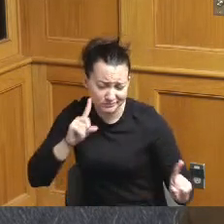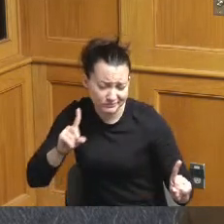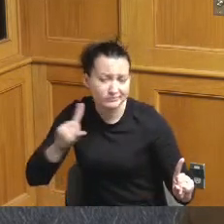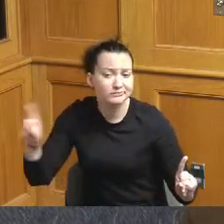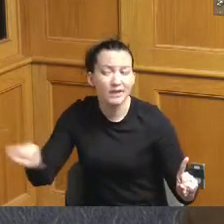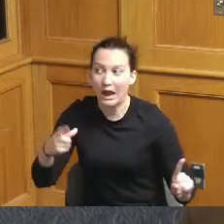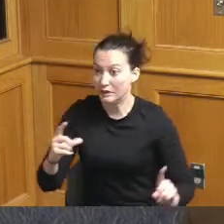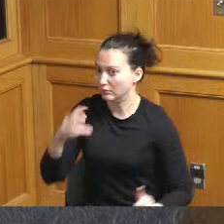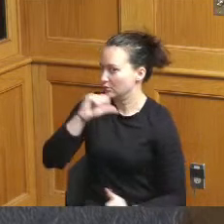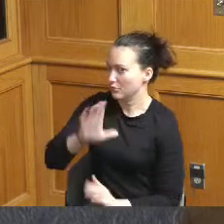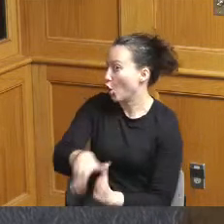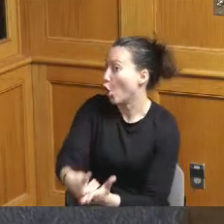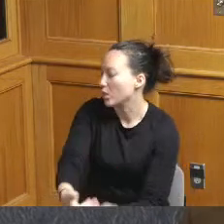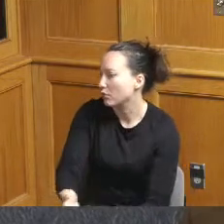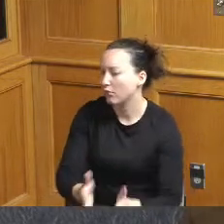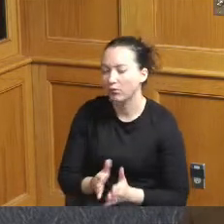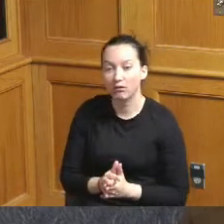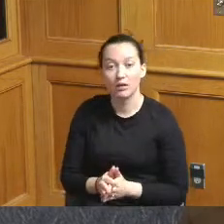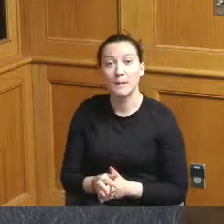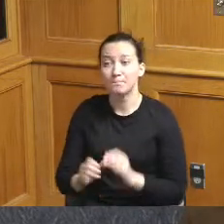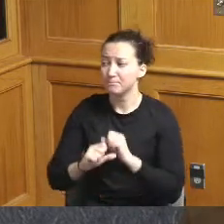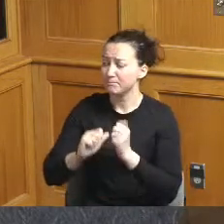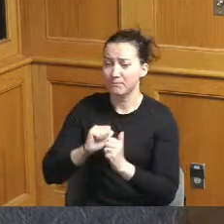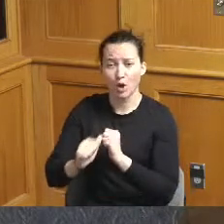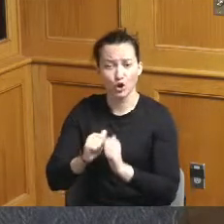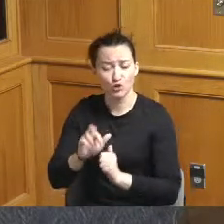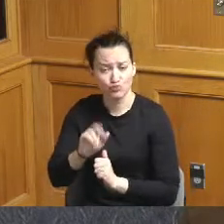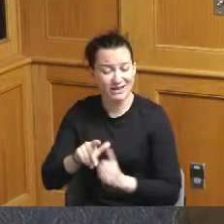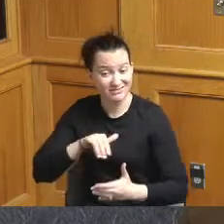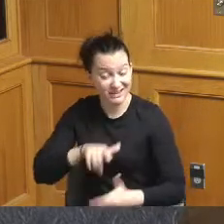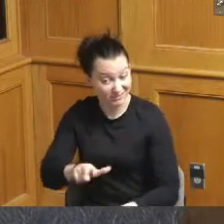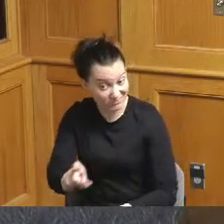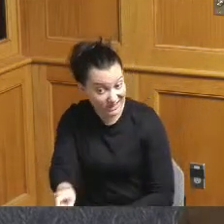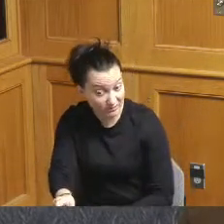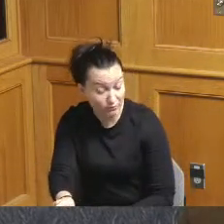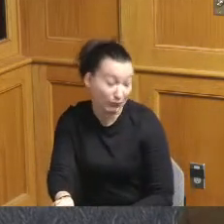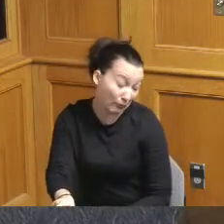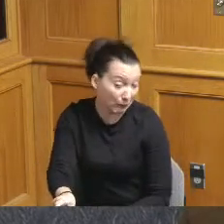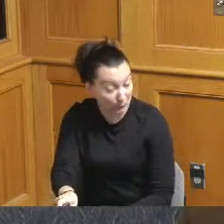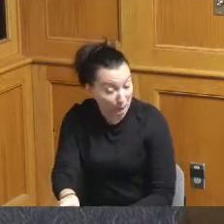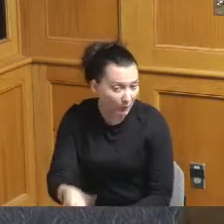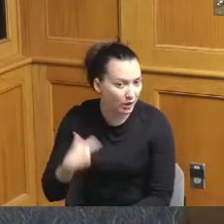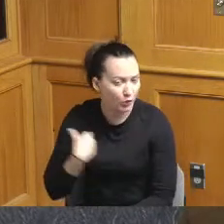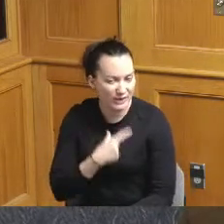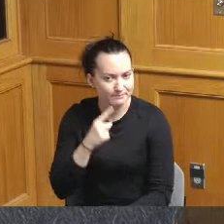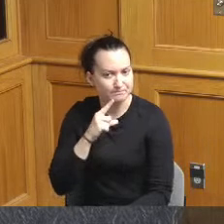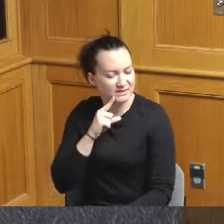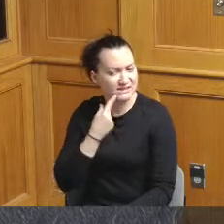all of them but if a market rate study is in order I mean you know we we took that very seriously at